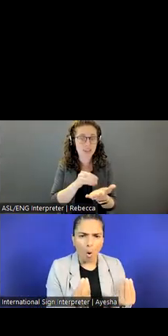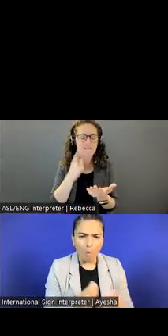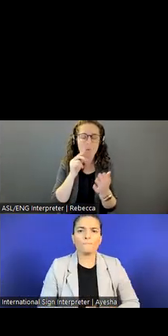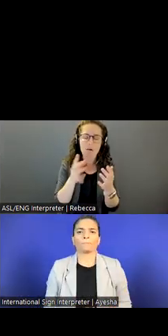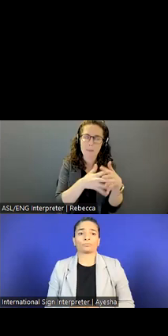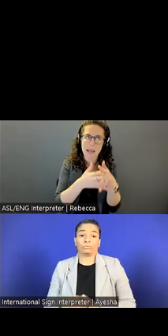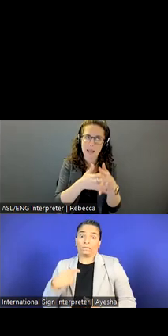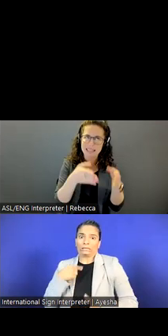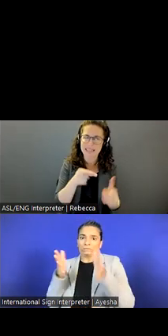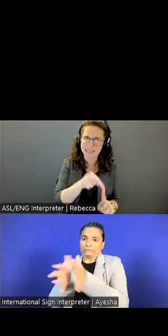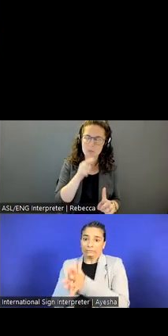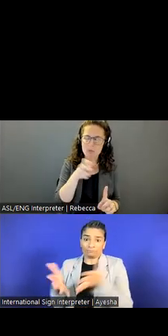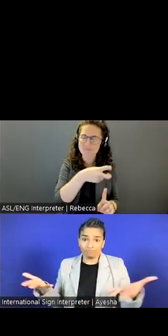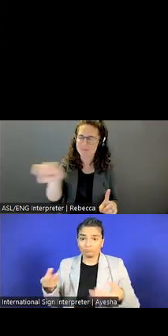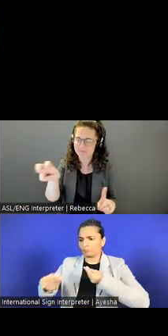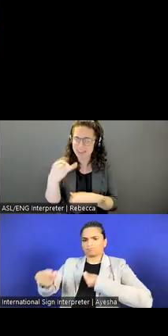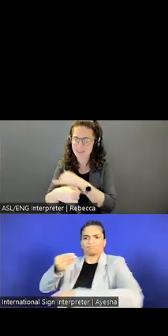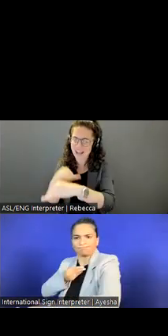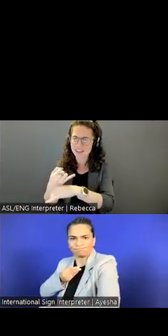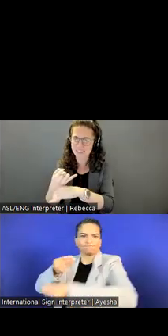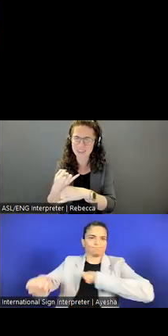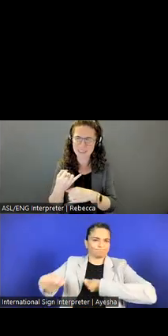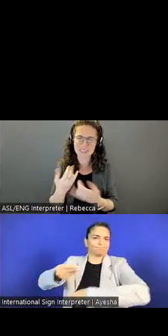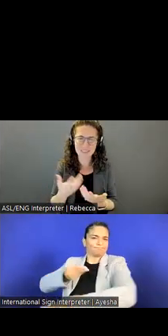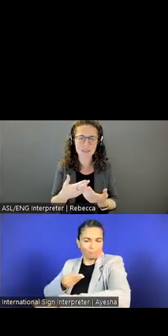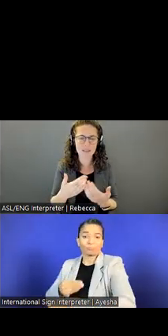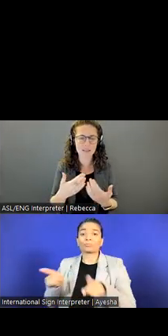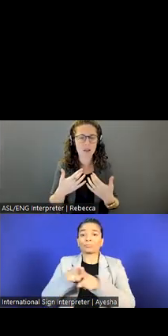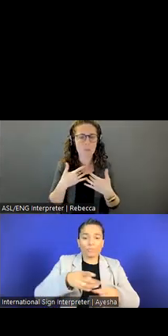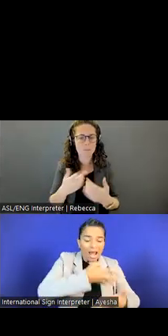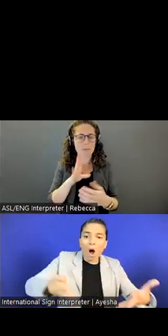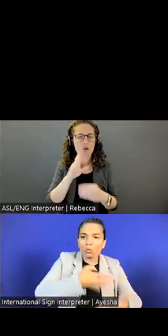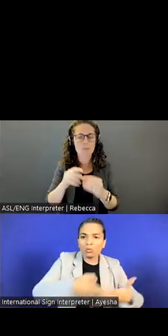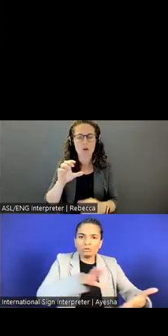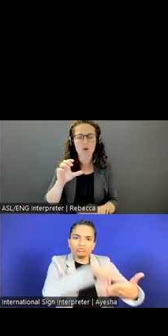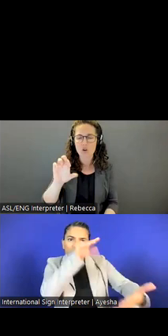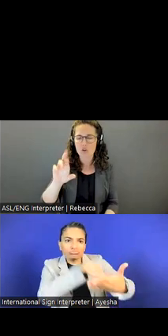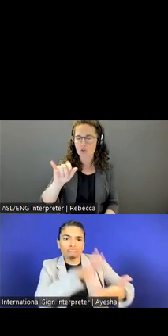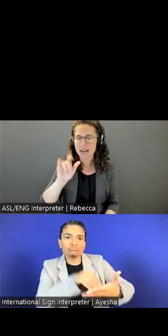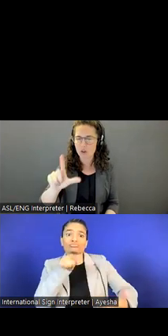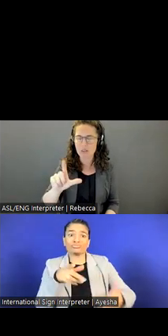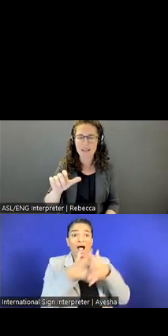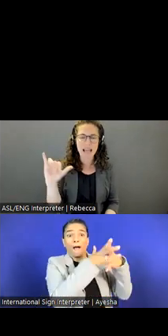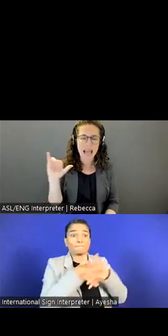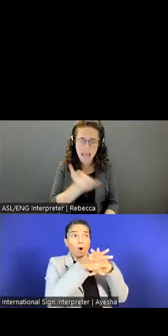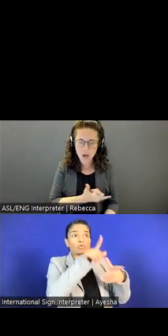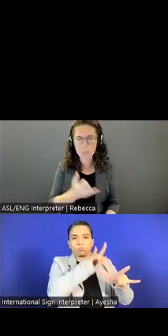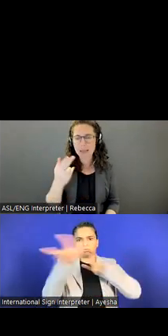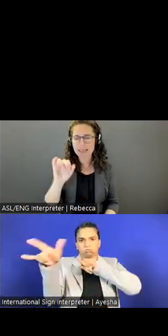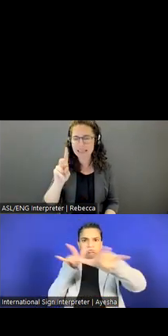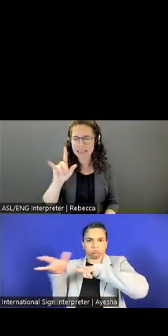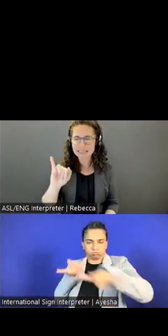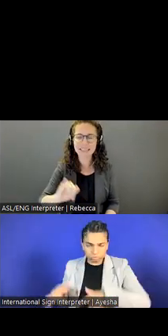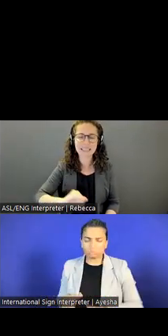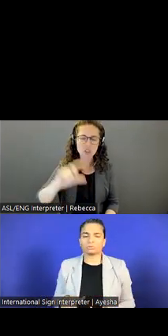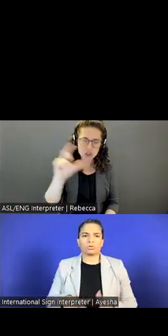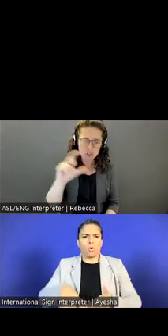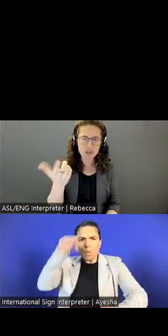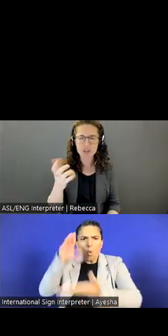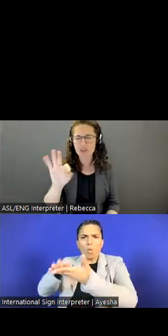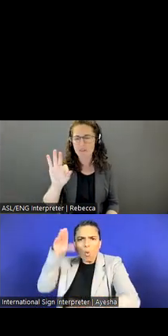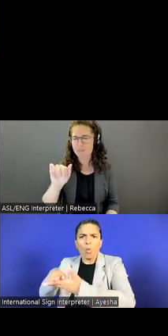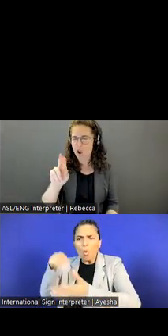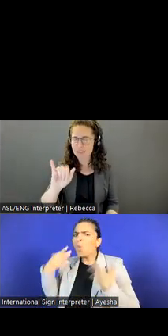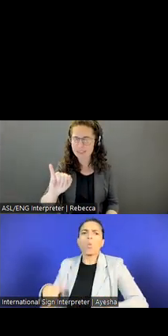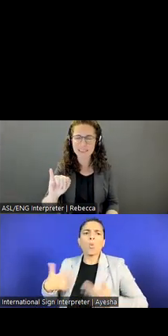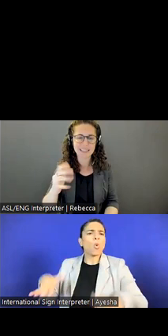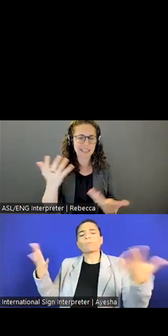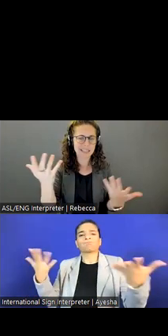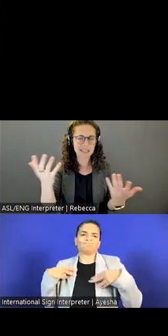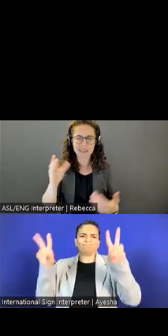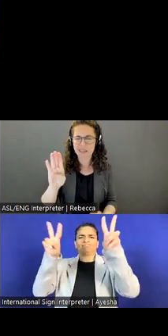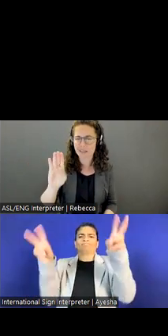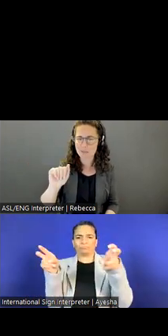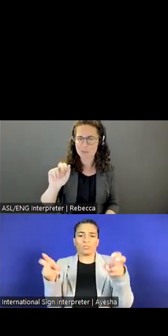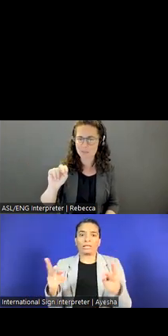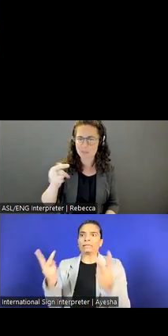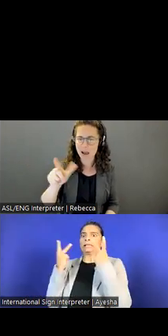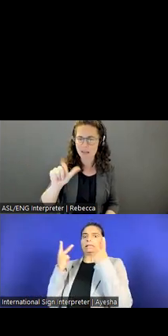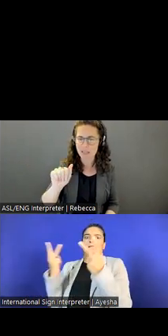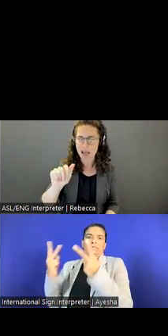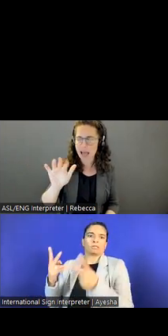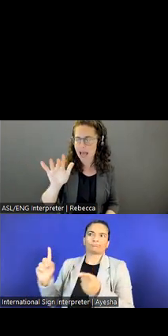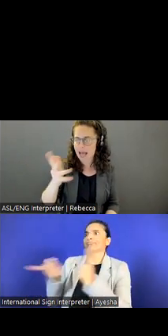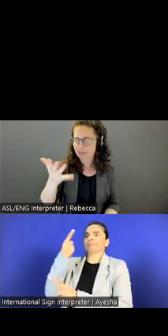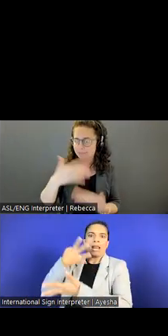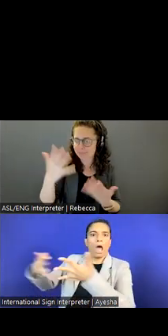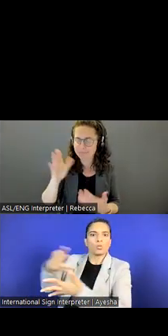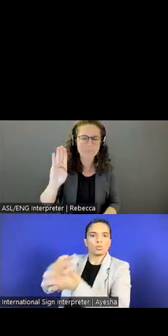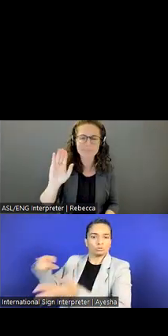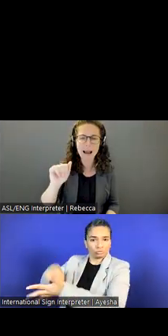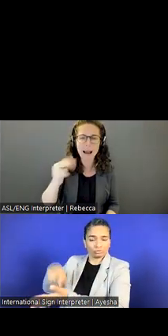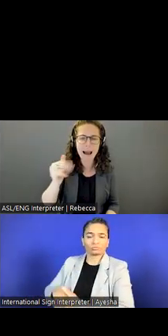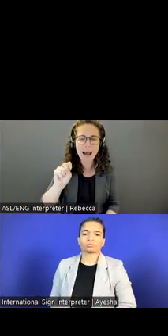Learning a lot of what I often refer to "critical languages" Turkey, Korean, Bangla, there's